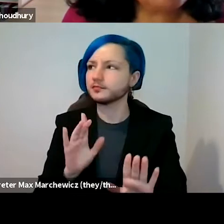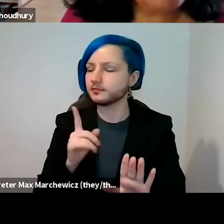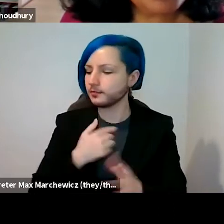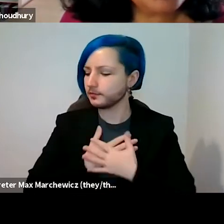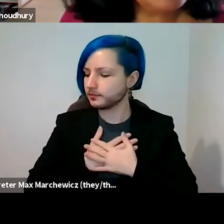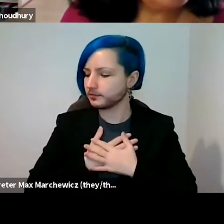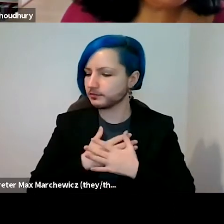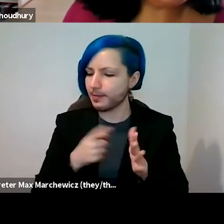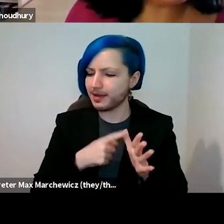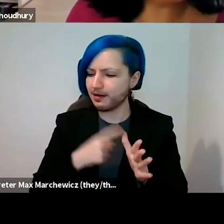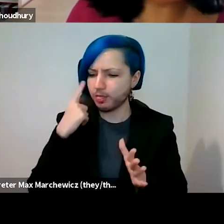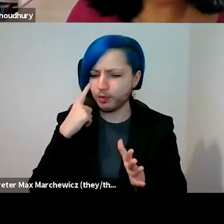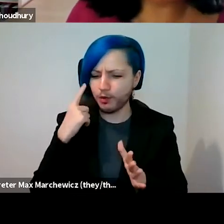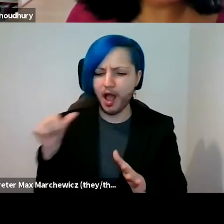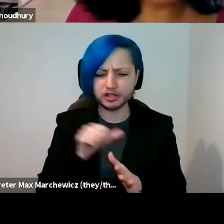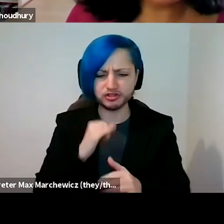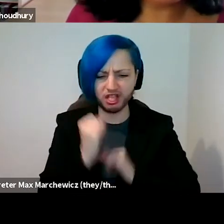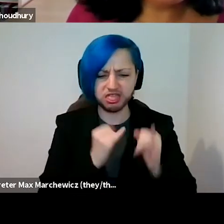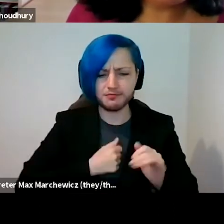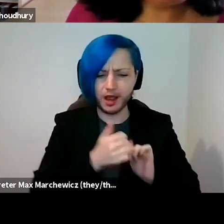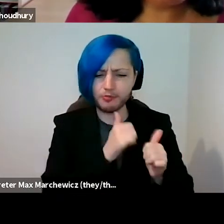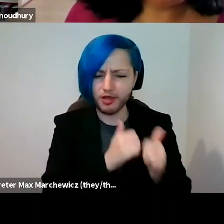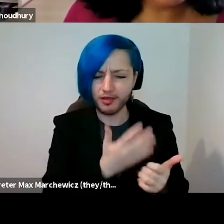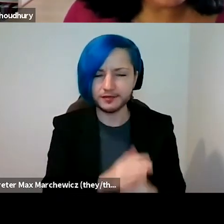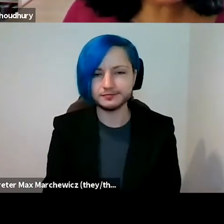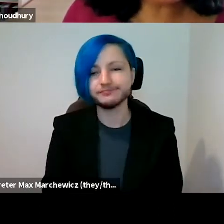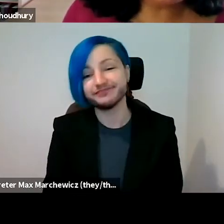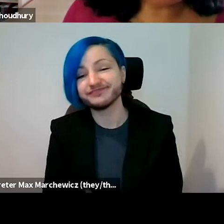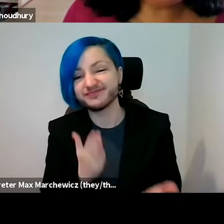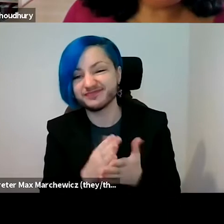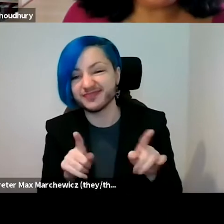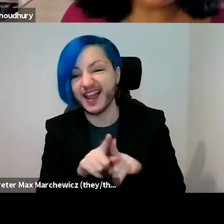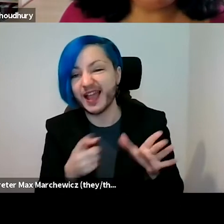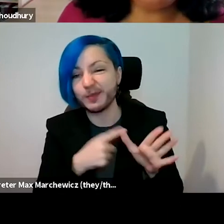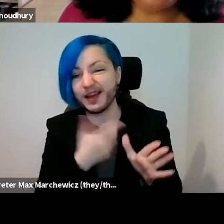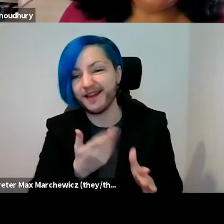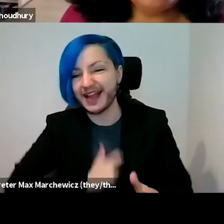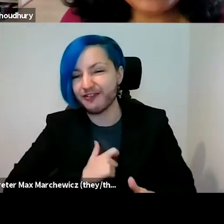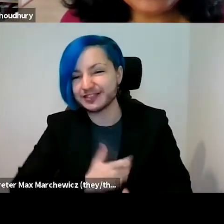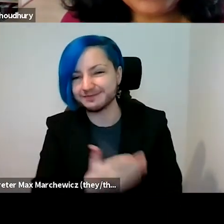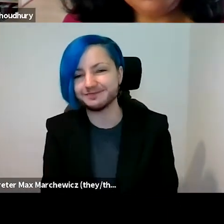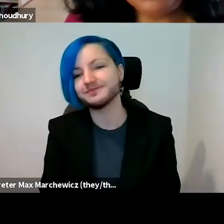ill of her brother?" Very characteristic of her, isn't it? Actually, the hookah came to be almost a staple